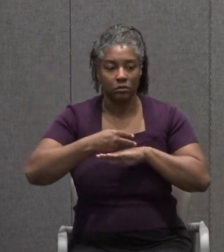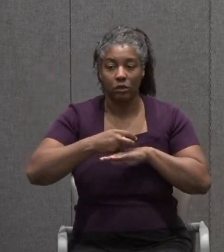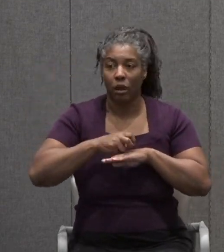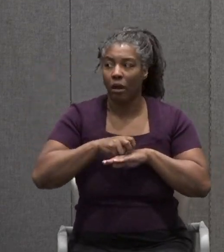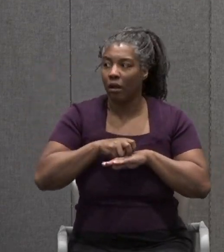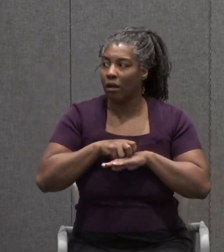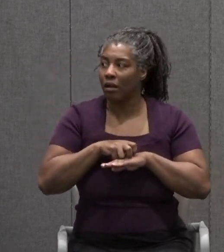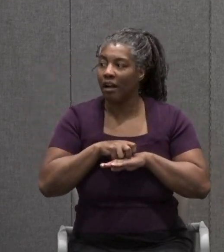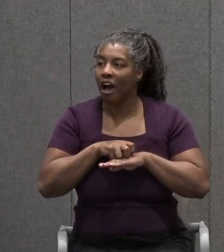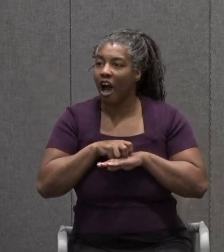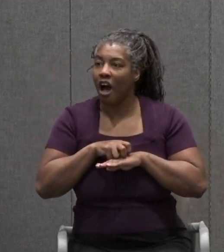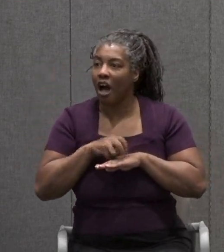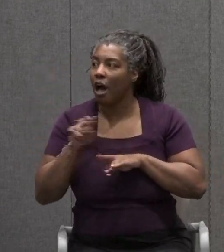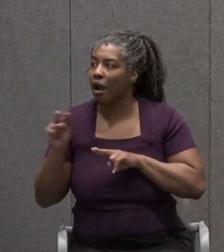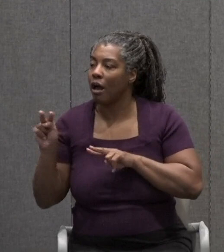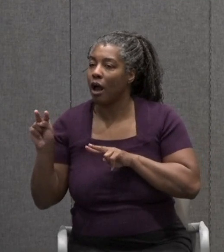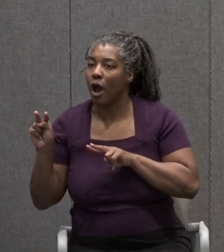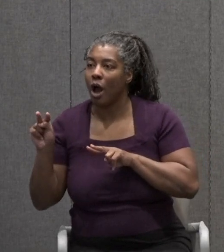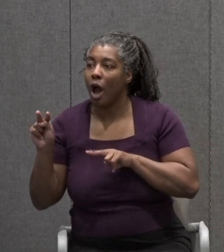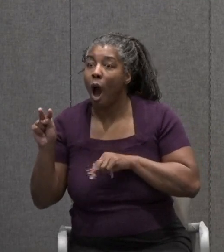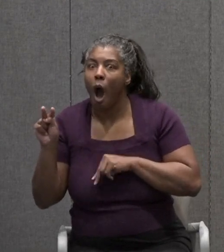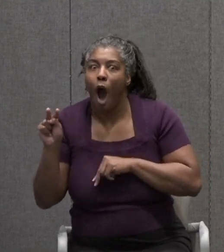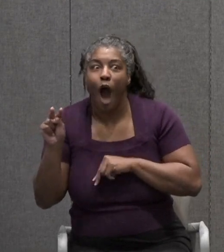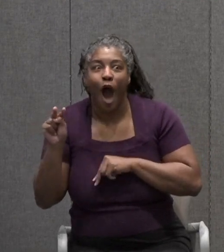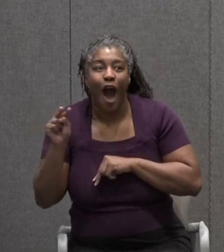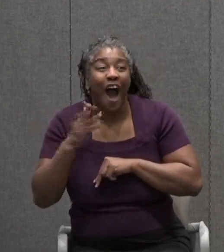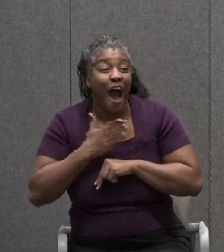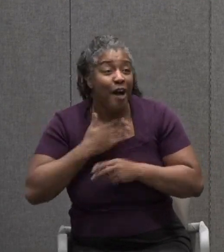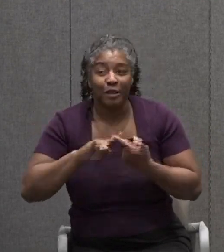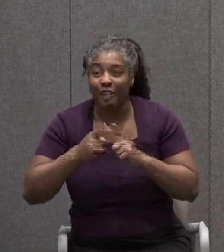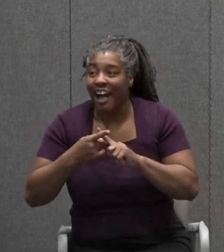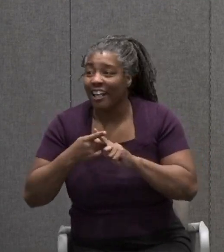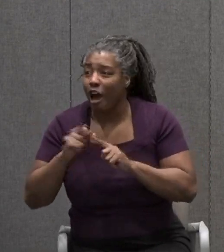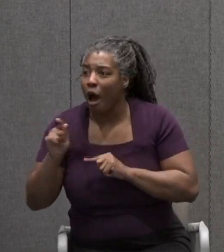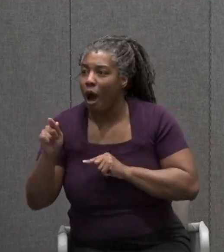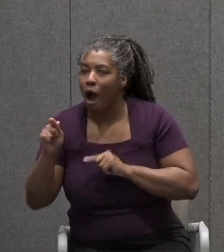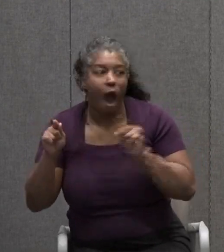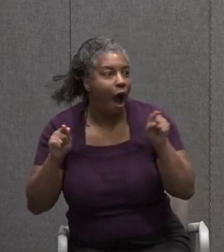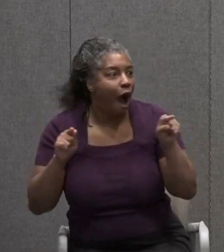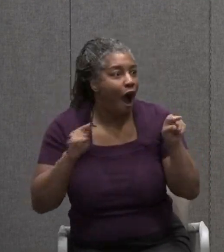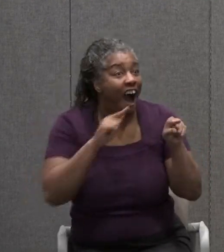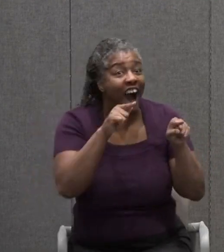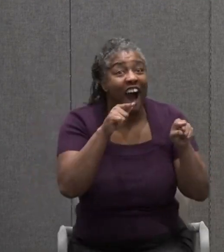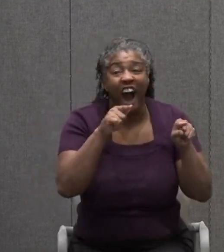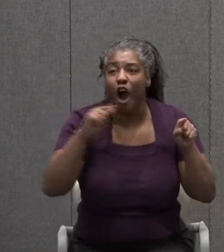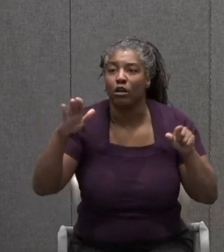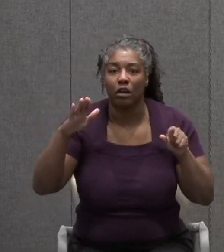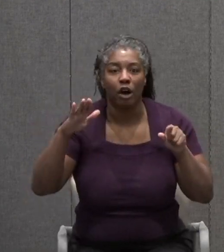or you look around, and you see all of your friends on their magic carpets too and they all look